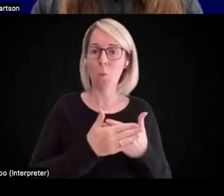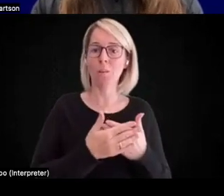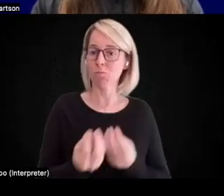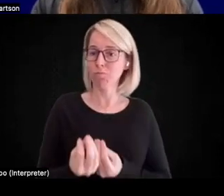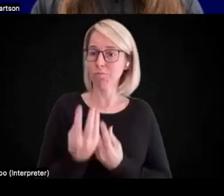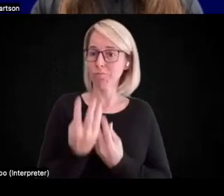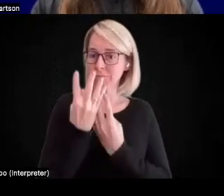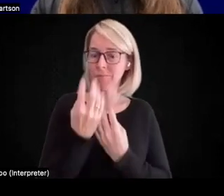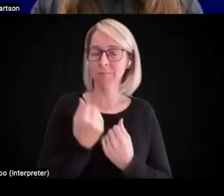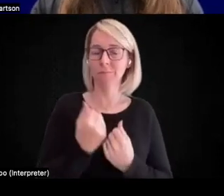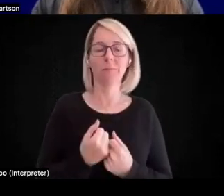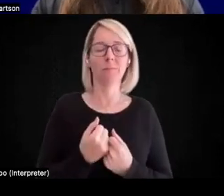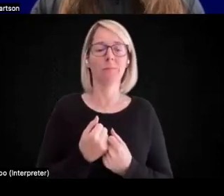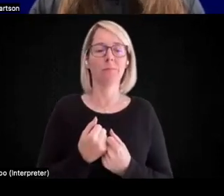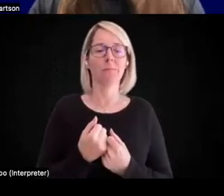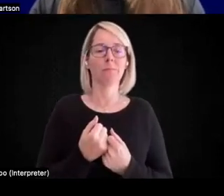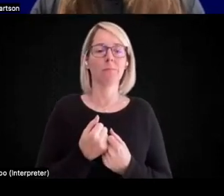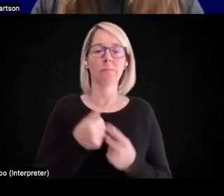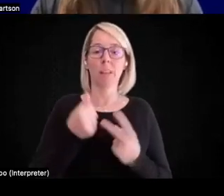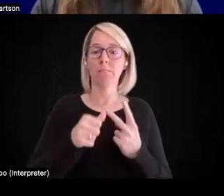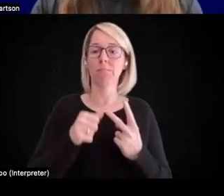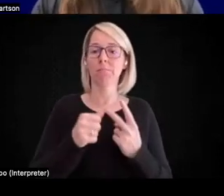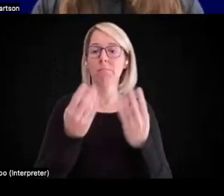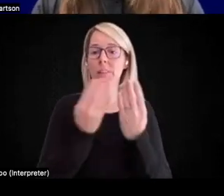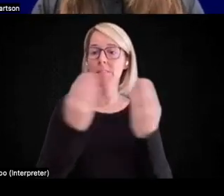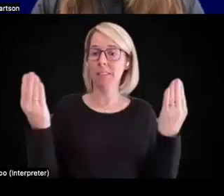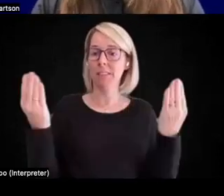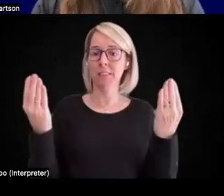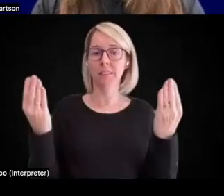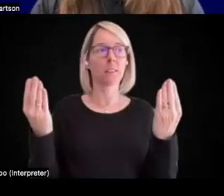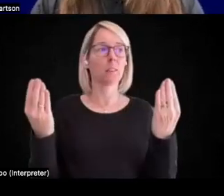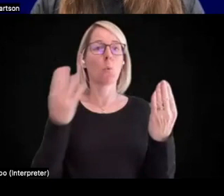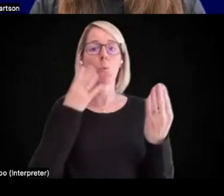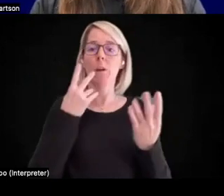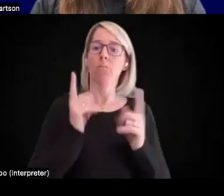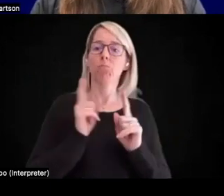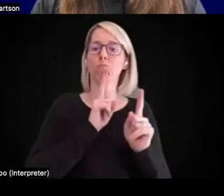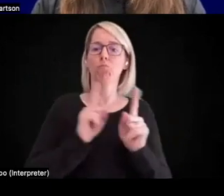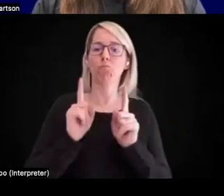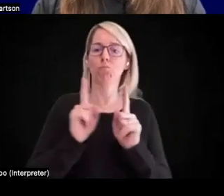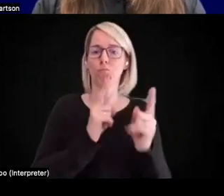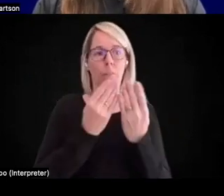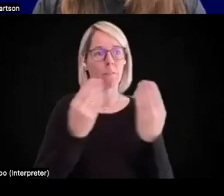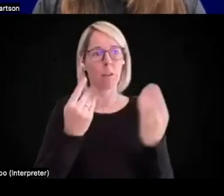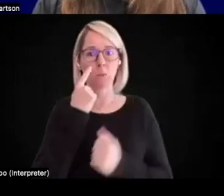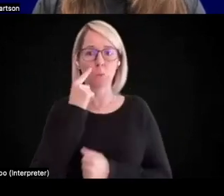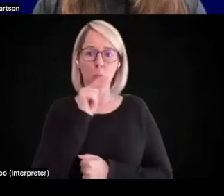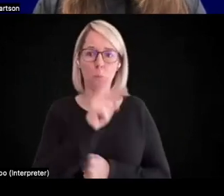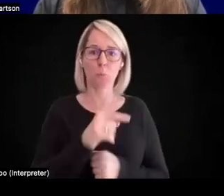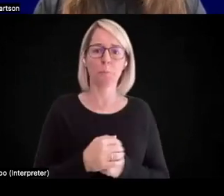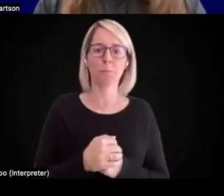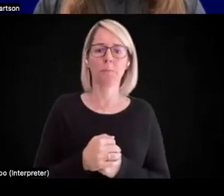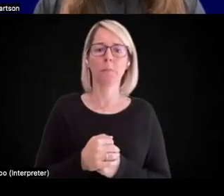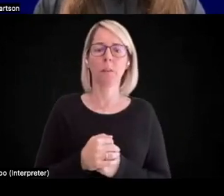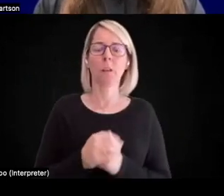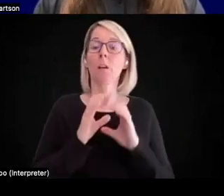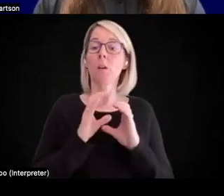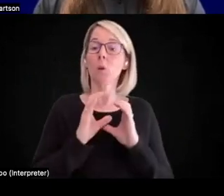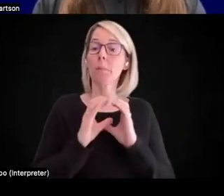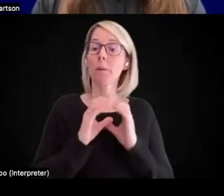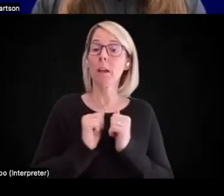later it is noticing the fence down the road. The communication partner wearing the green cardigan